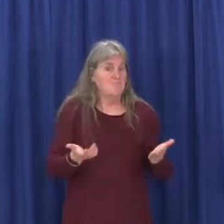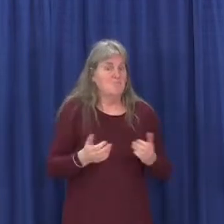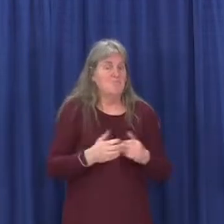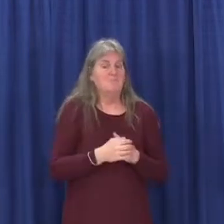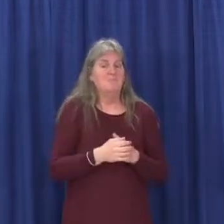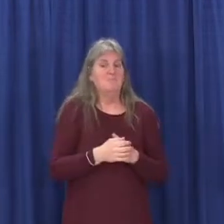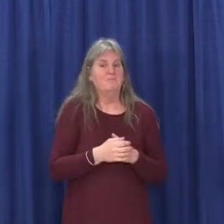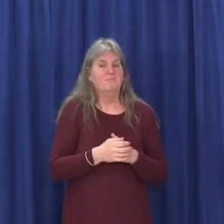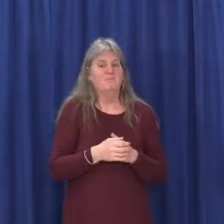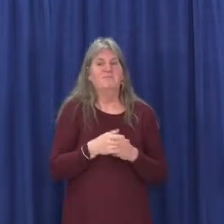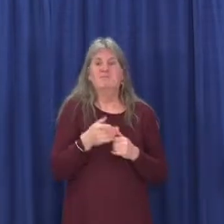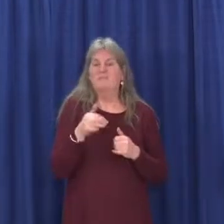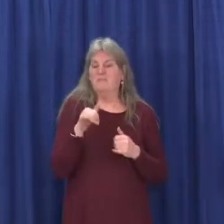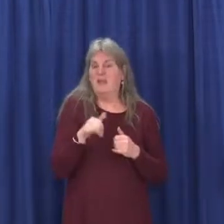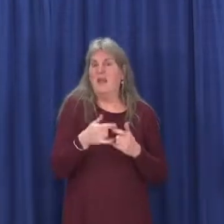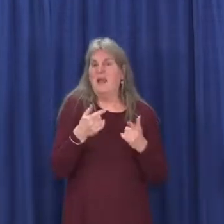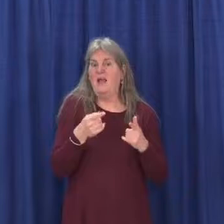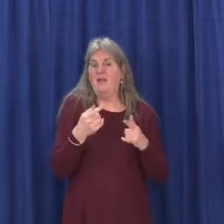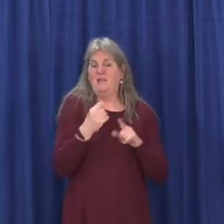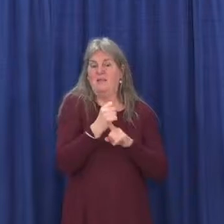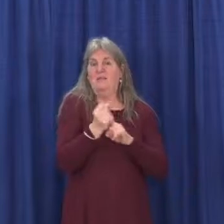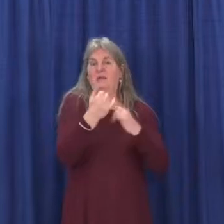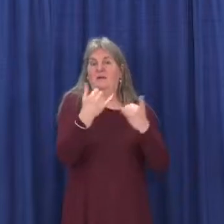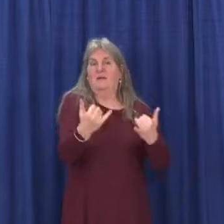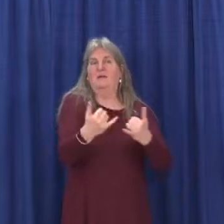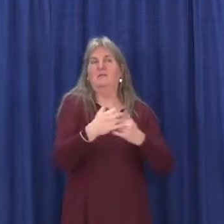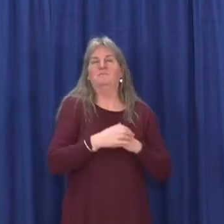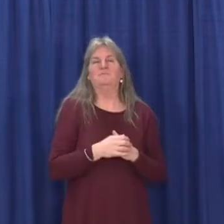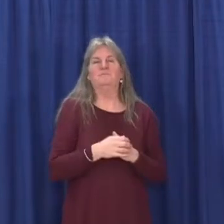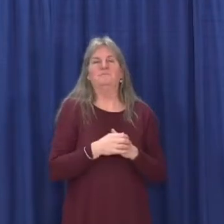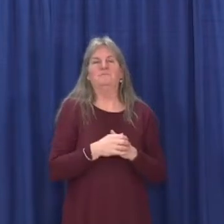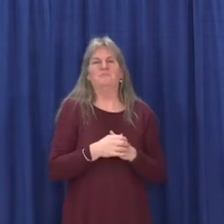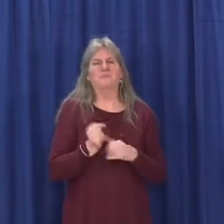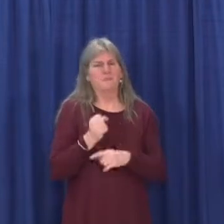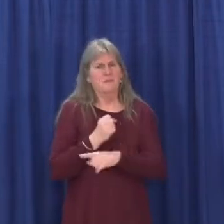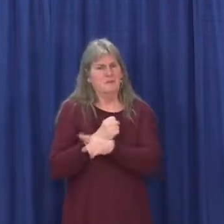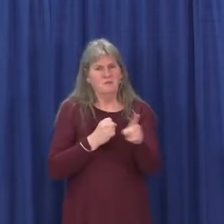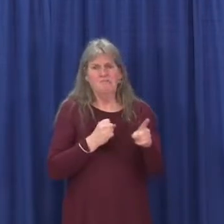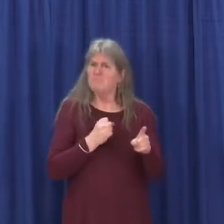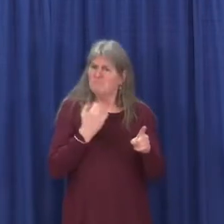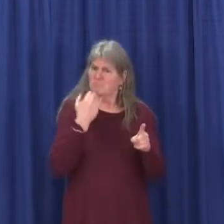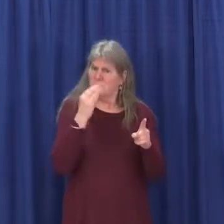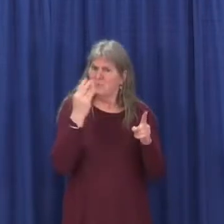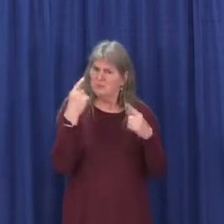what's happening now, and our efforts are paying off.